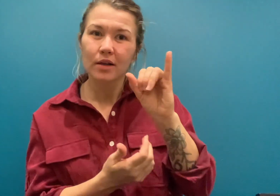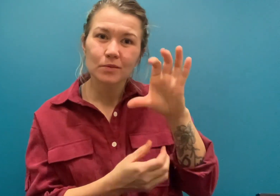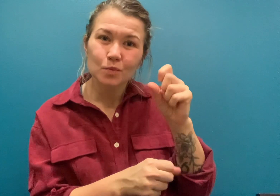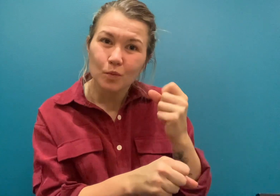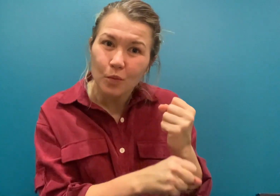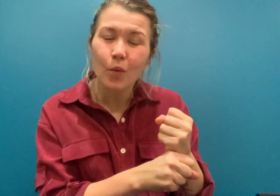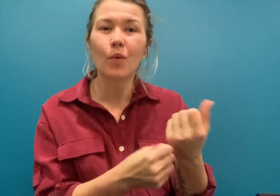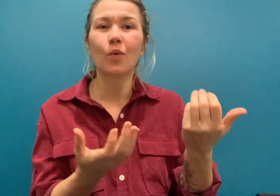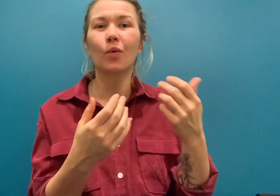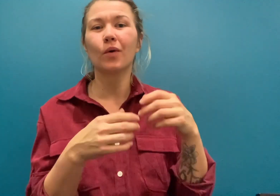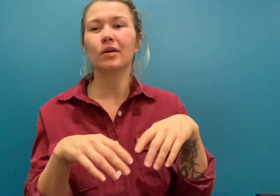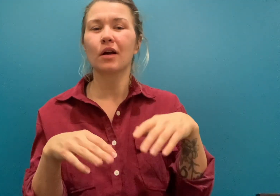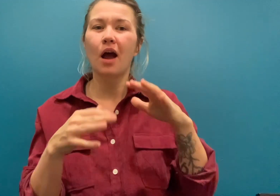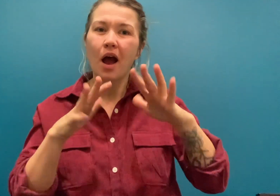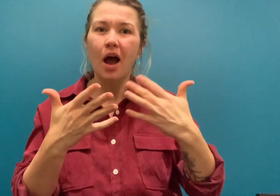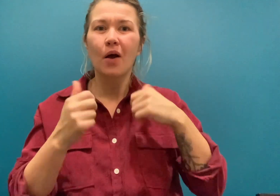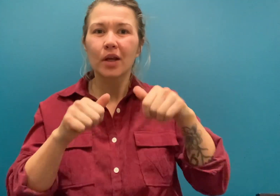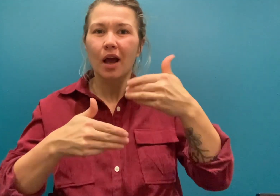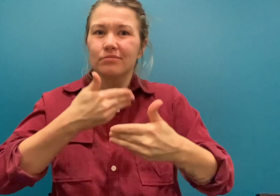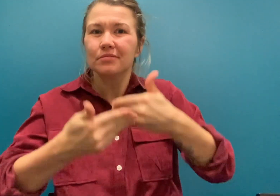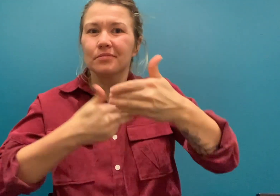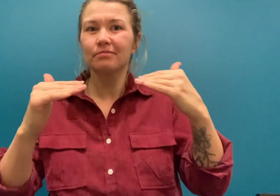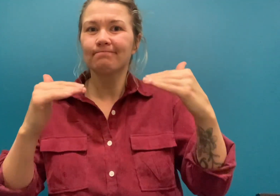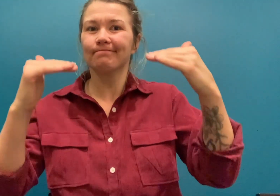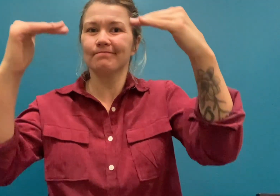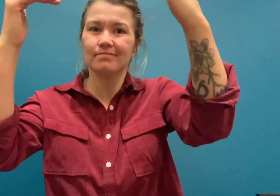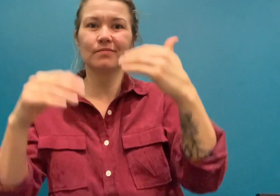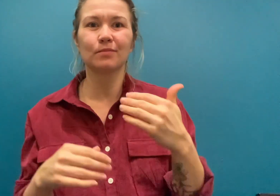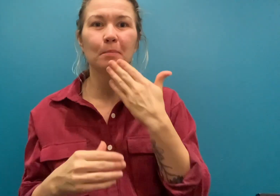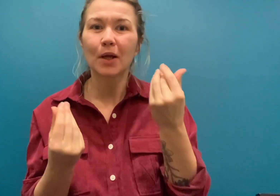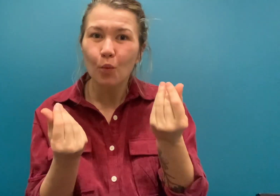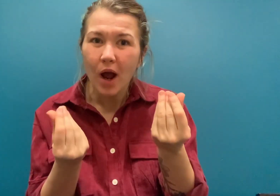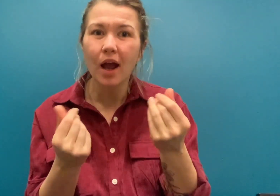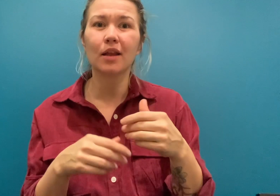about ICSD's work and how we can advance, better quality